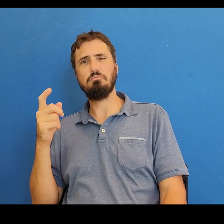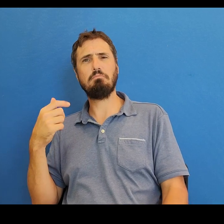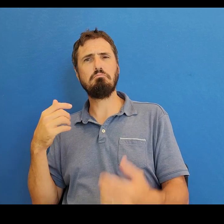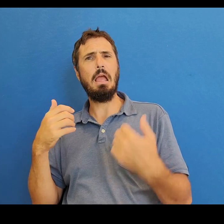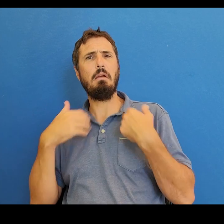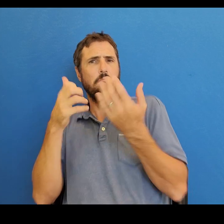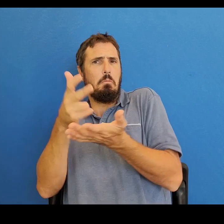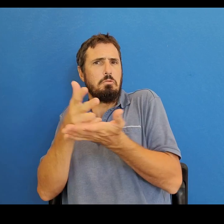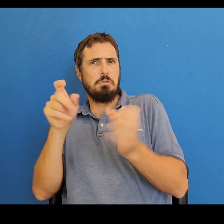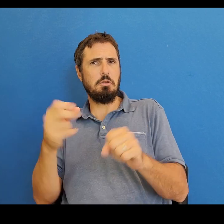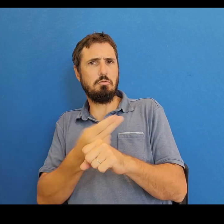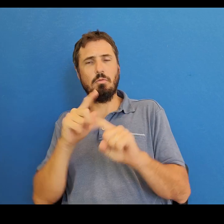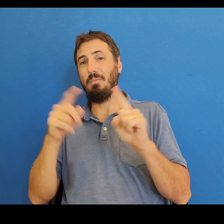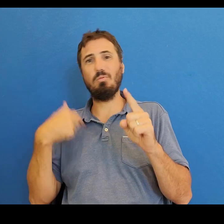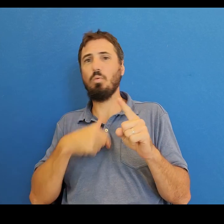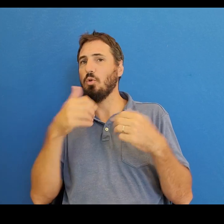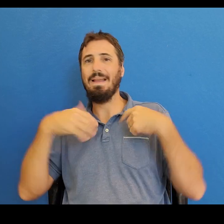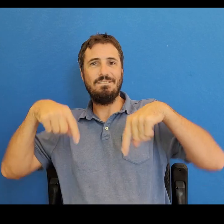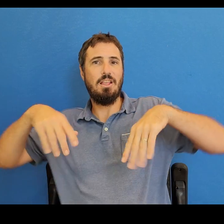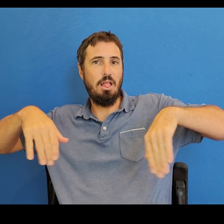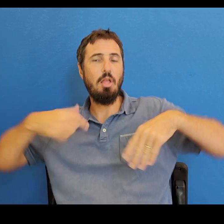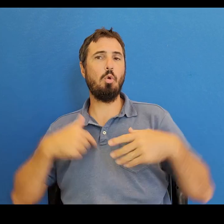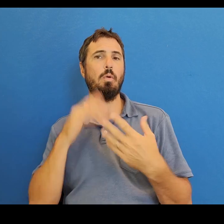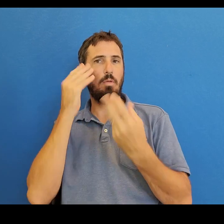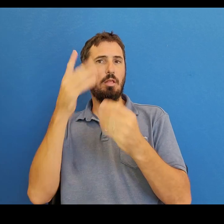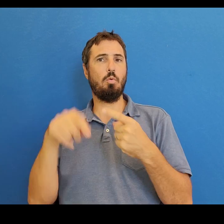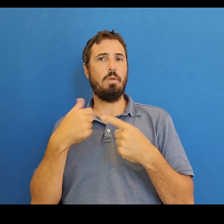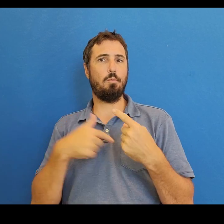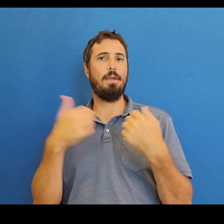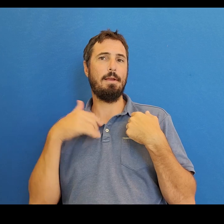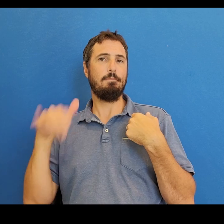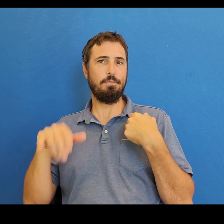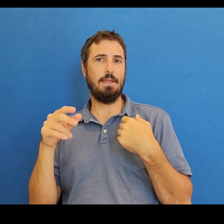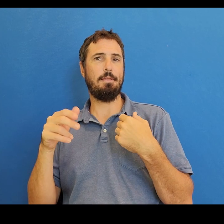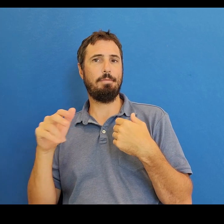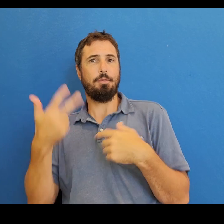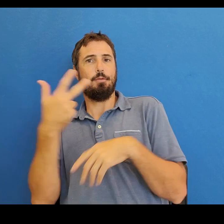authorized for emergency use, and will soon be available on Kaua‘i. We will provide updates when we have more information.